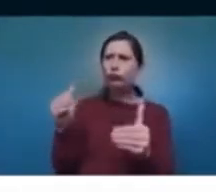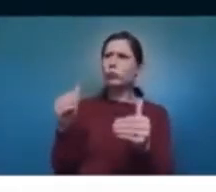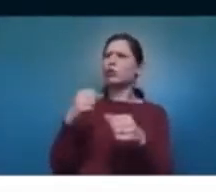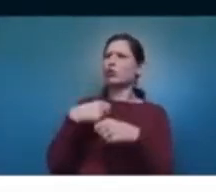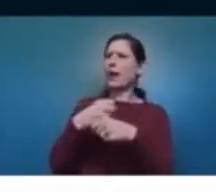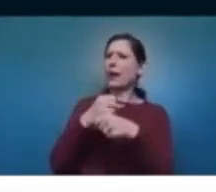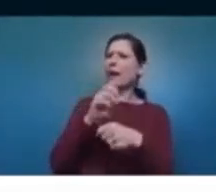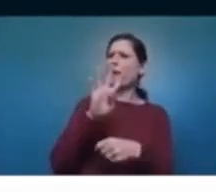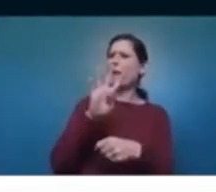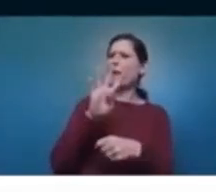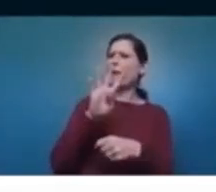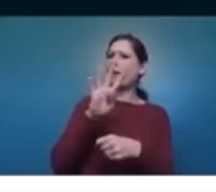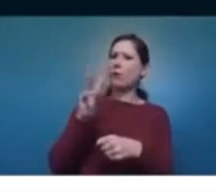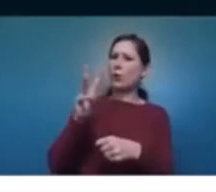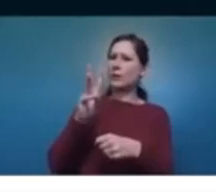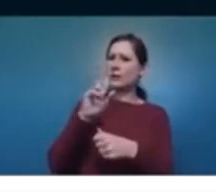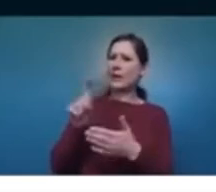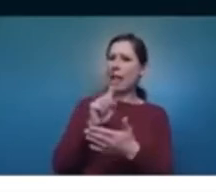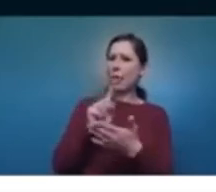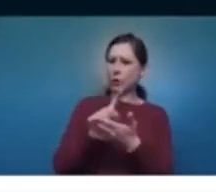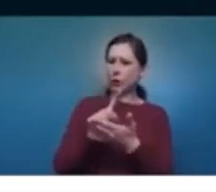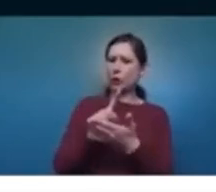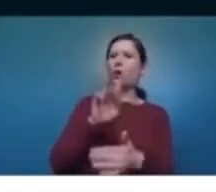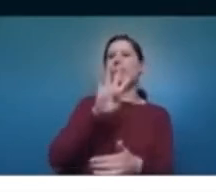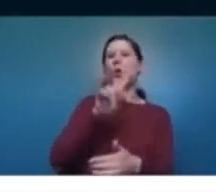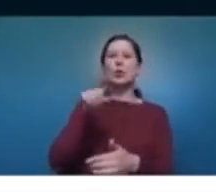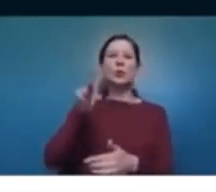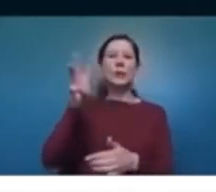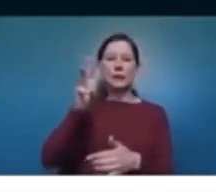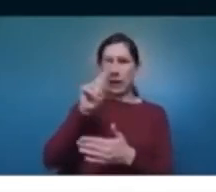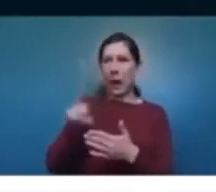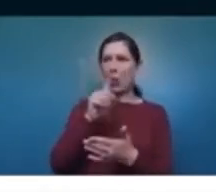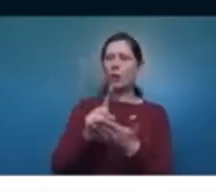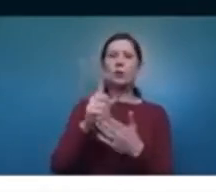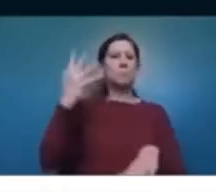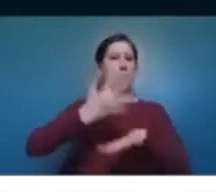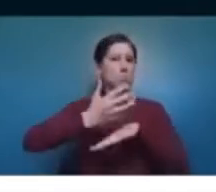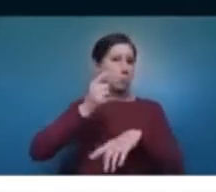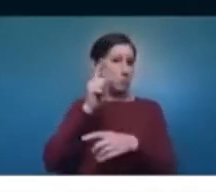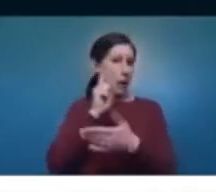hours of content for five days a week for all ages--and so